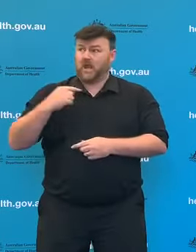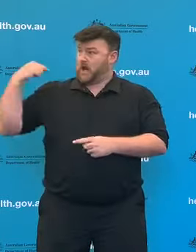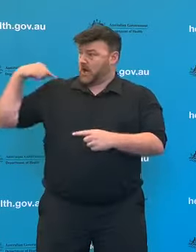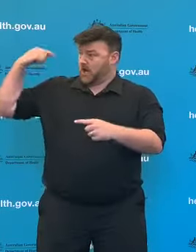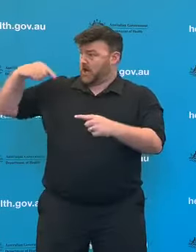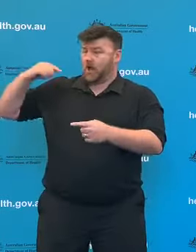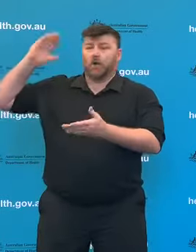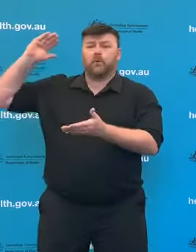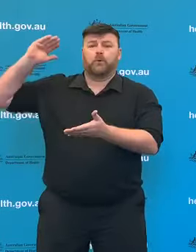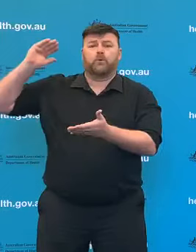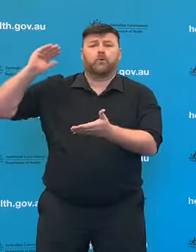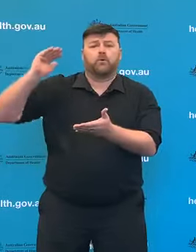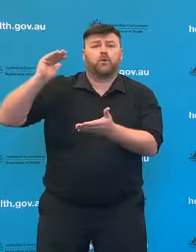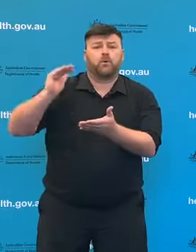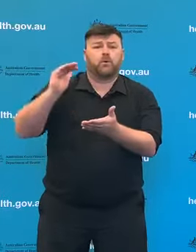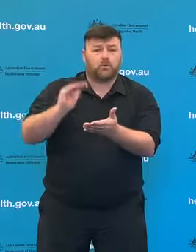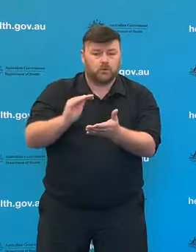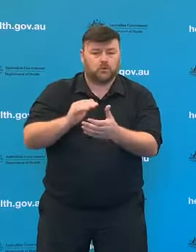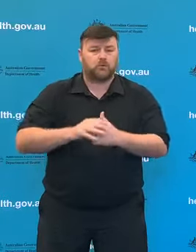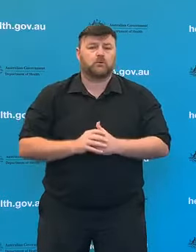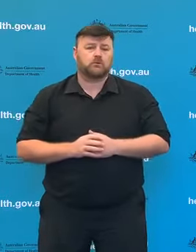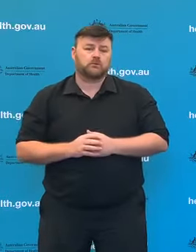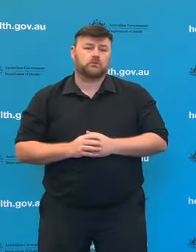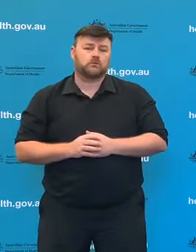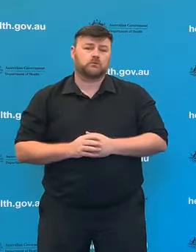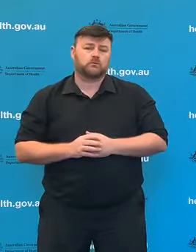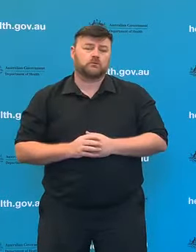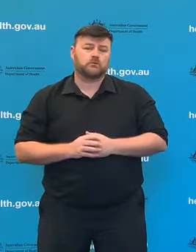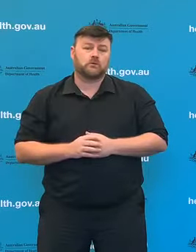number of new cases over the past month as a consequence of